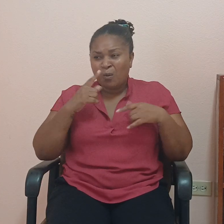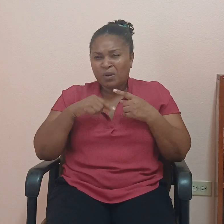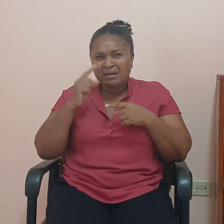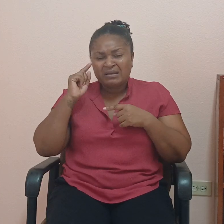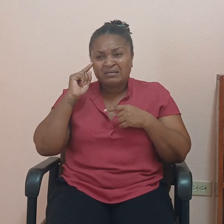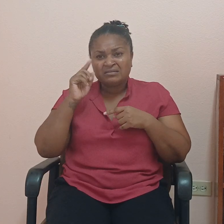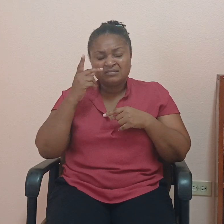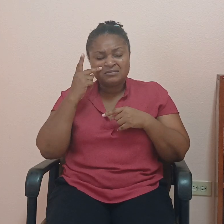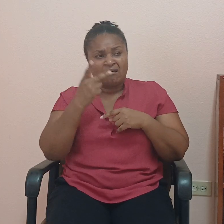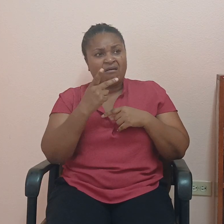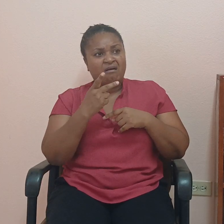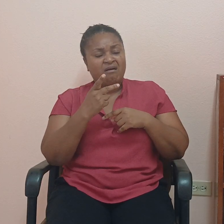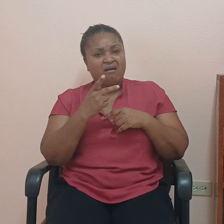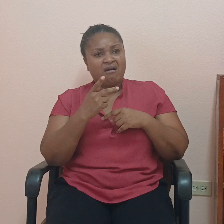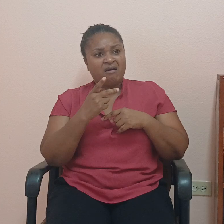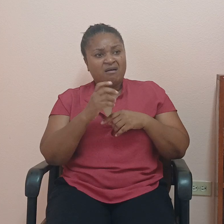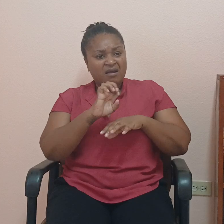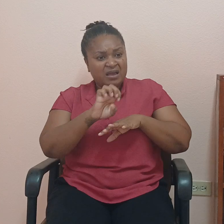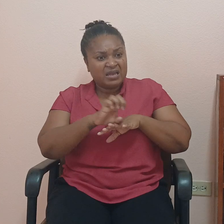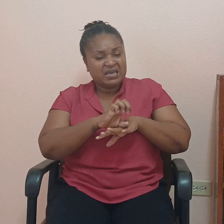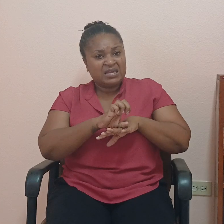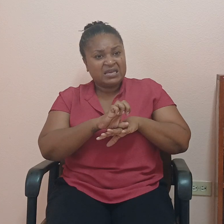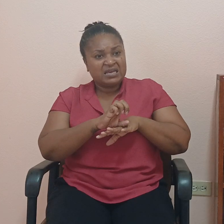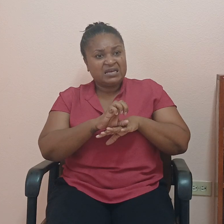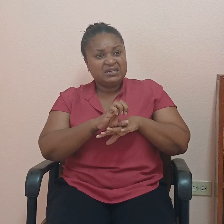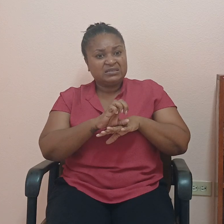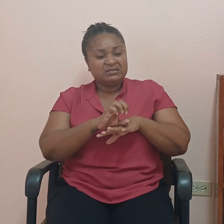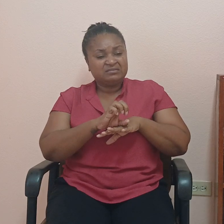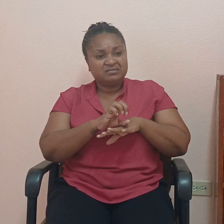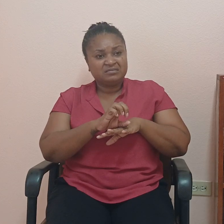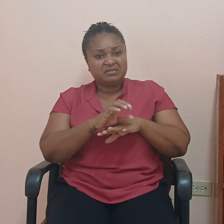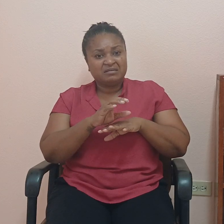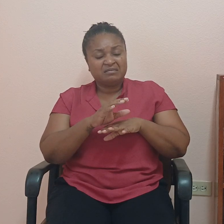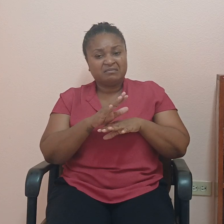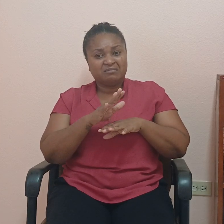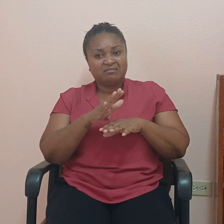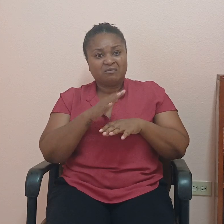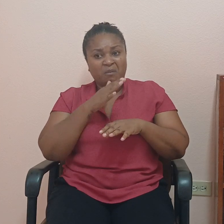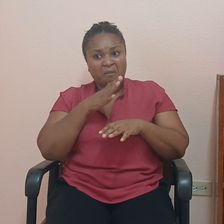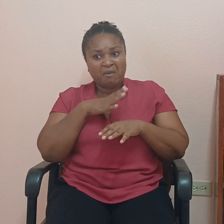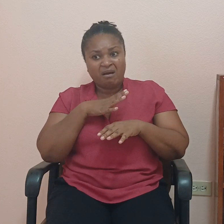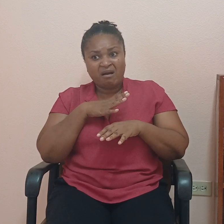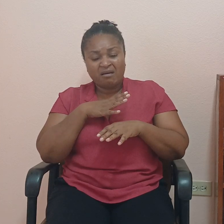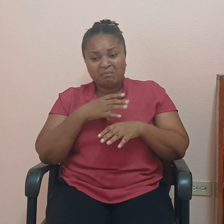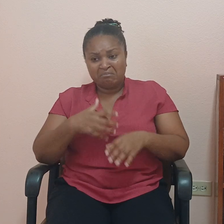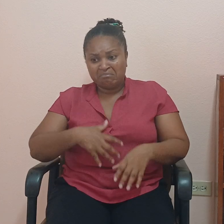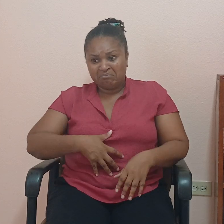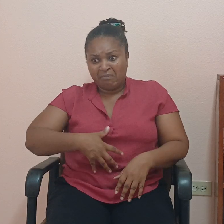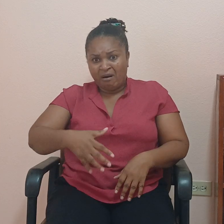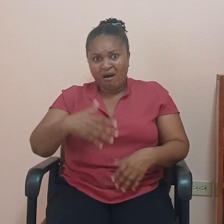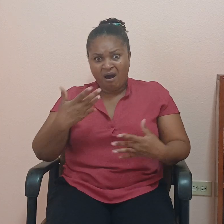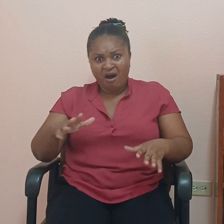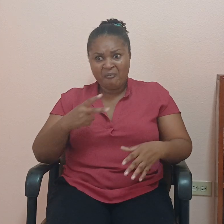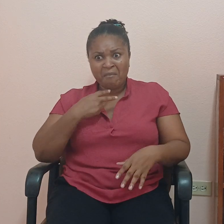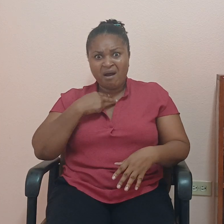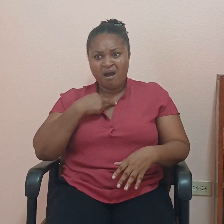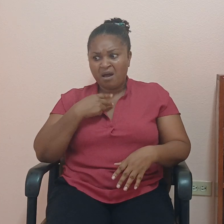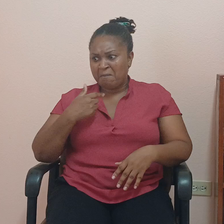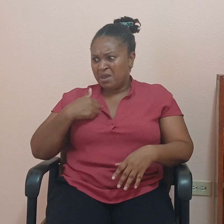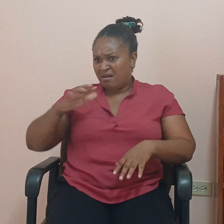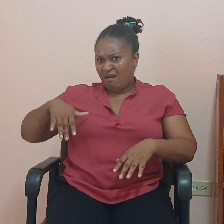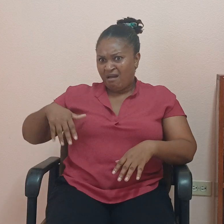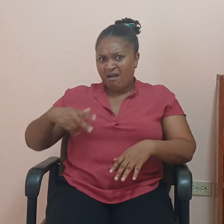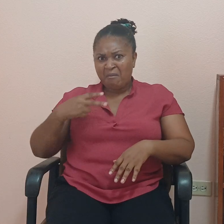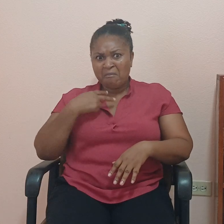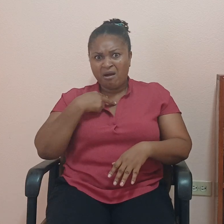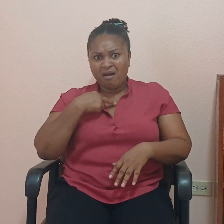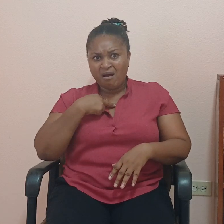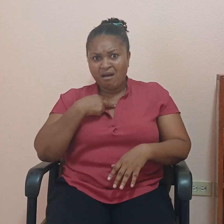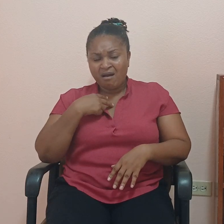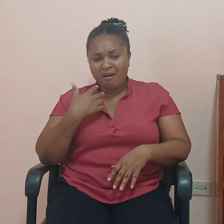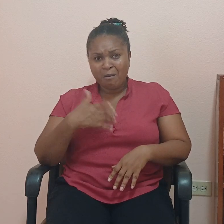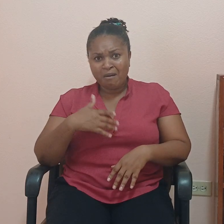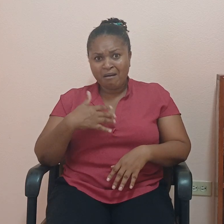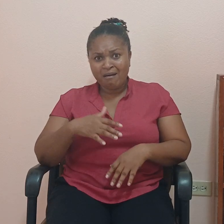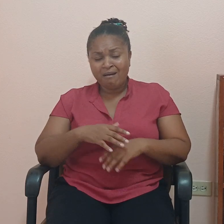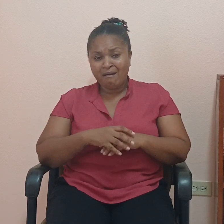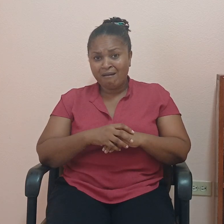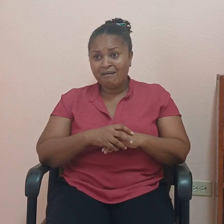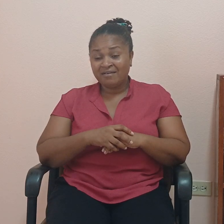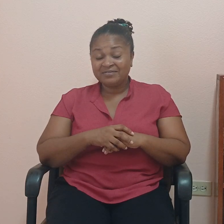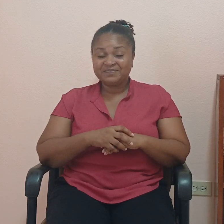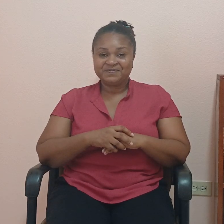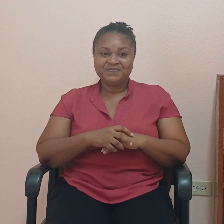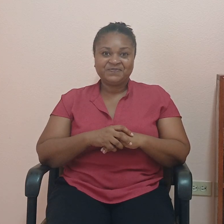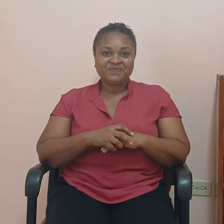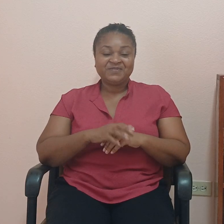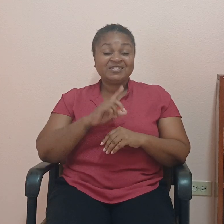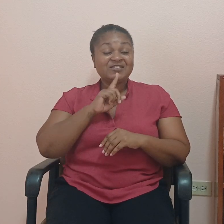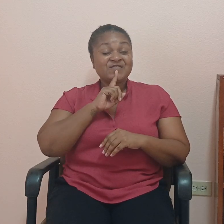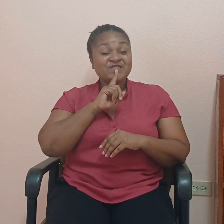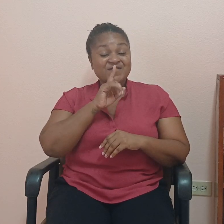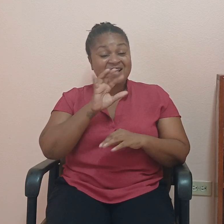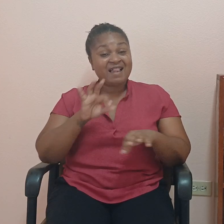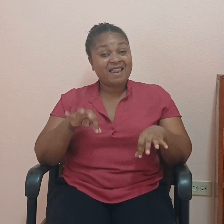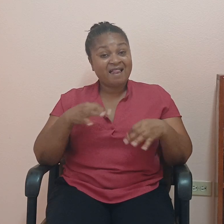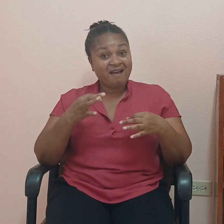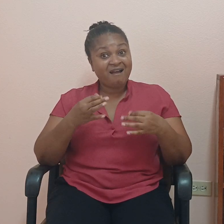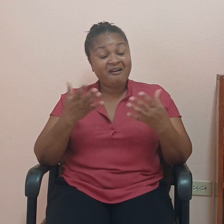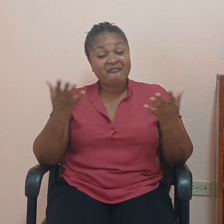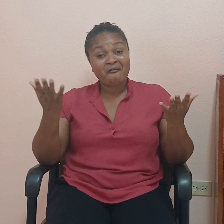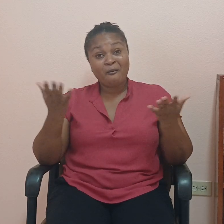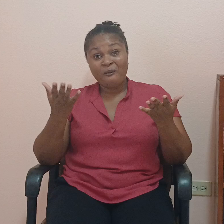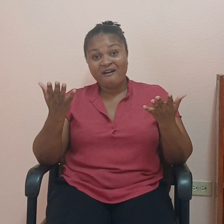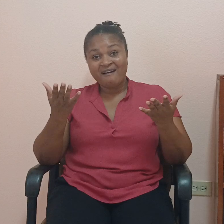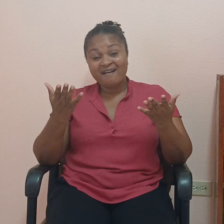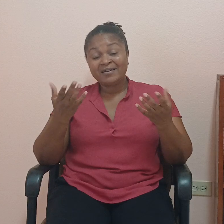FIANCEE MARY WAS PREGNANT AND HE DID NOT DO IT. THE REALITY OF LIFE IS THAT THERE ARE GOING TO